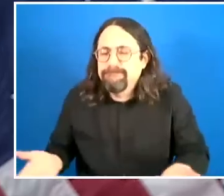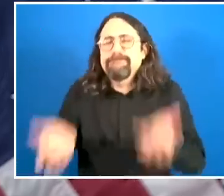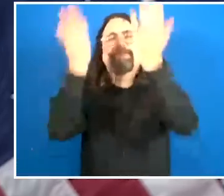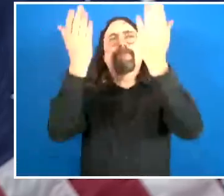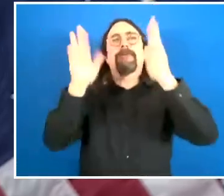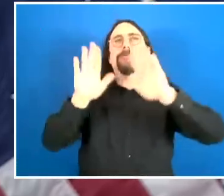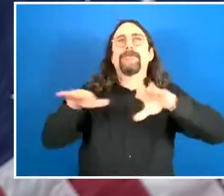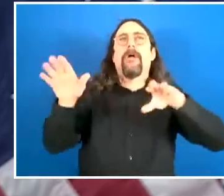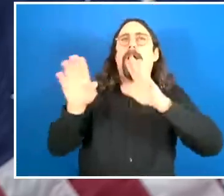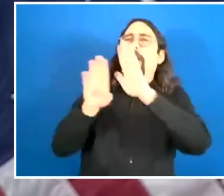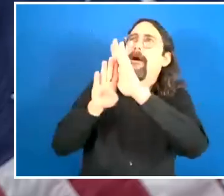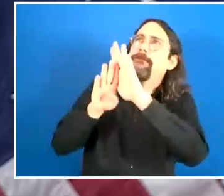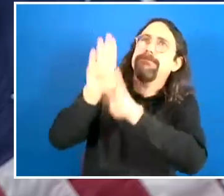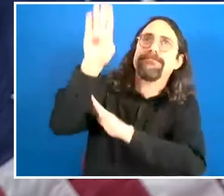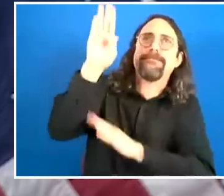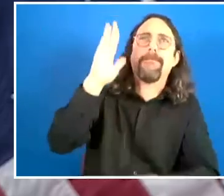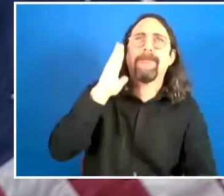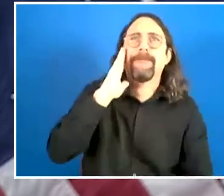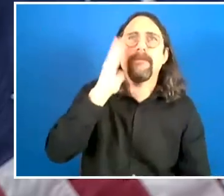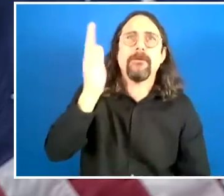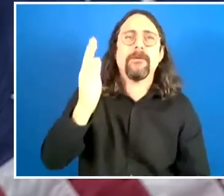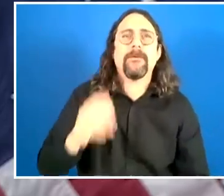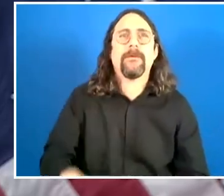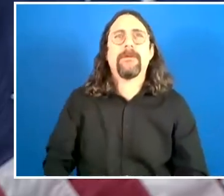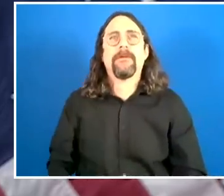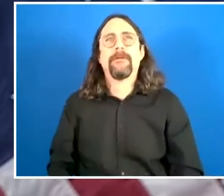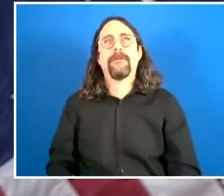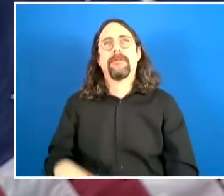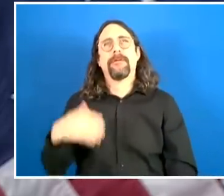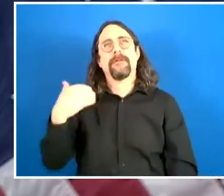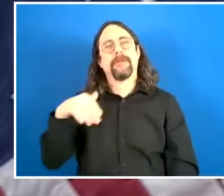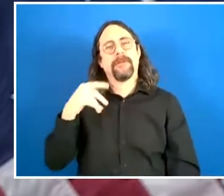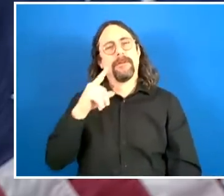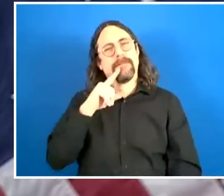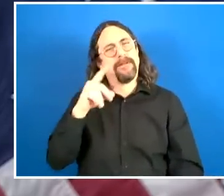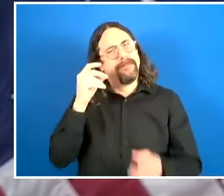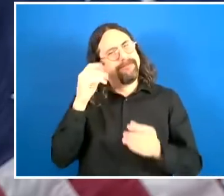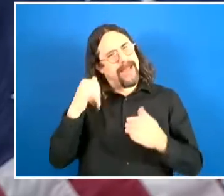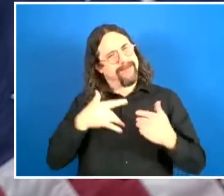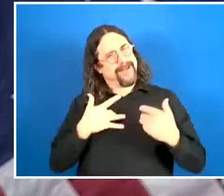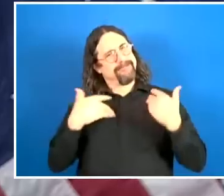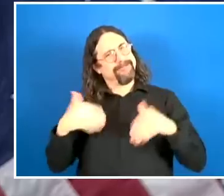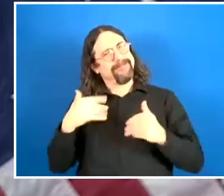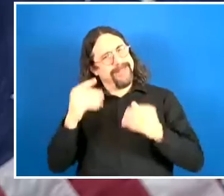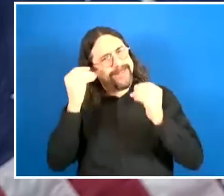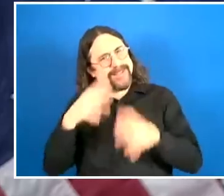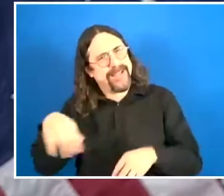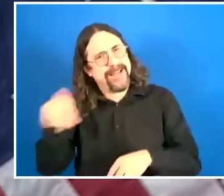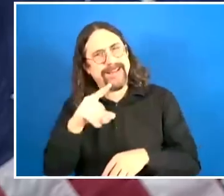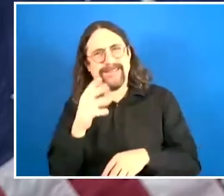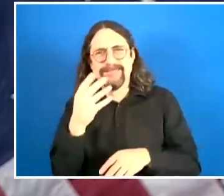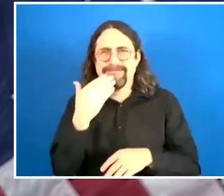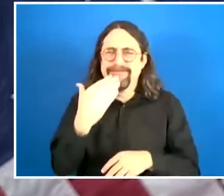THEY WA NTTO BUILD THEIR FUTURE. THE'RES AN INCREDIBLE SENSE OF SATISFACTION WHEN YOU HELP A